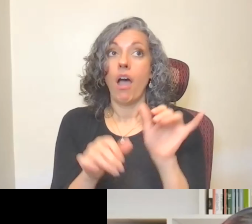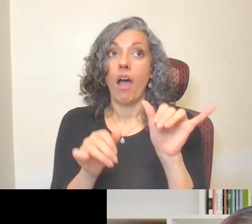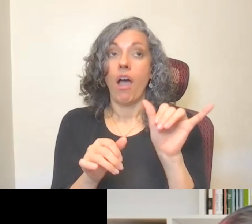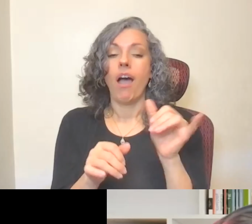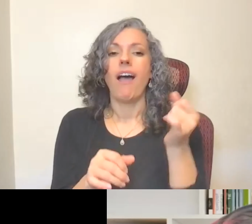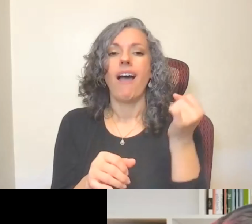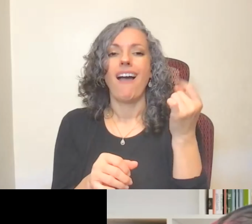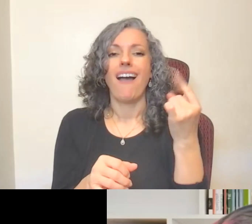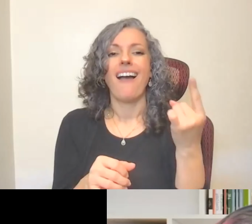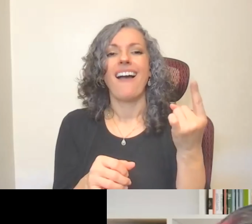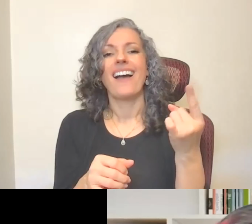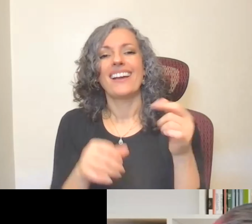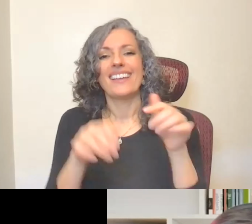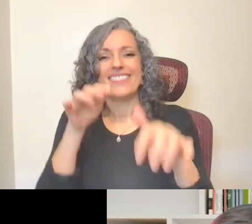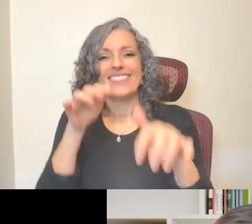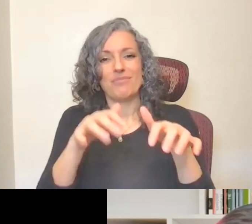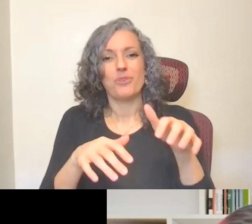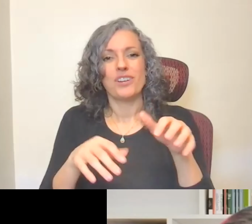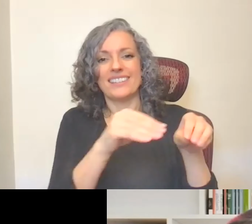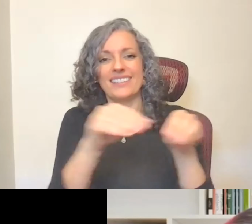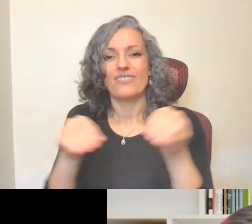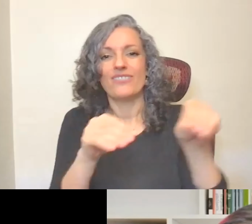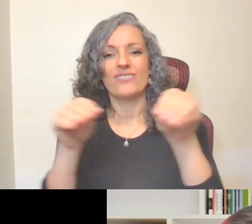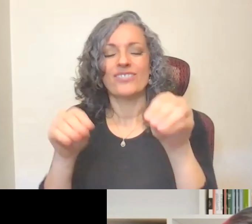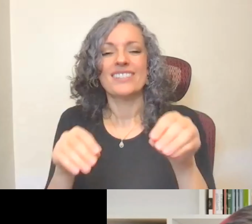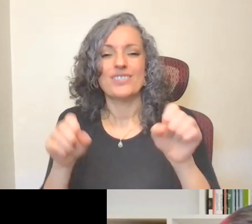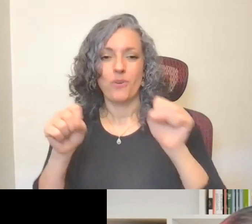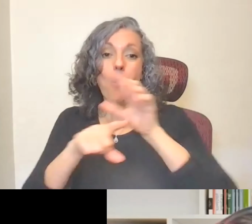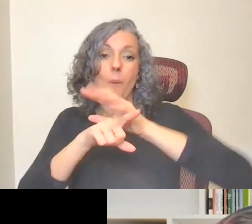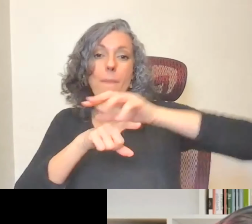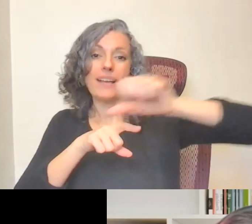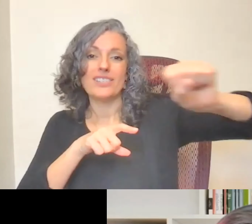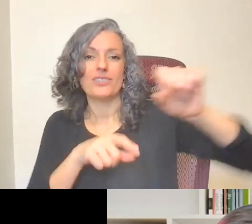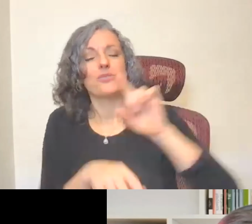and the keyboard navigation, which was amazing. So yeah, definitely, we are building a design